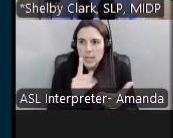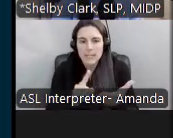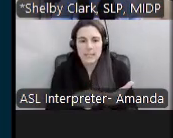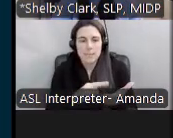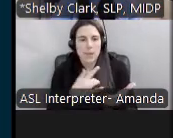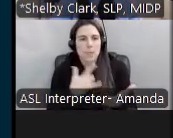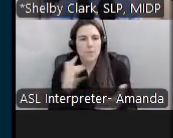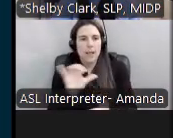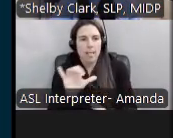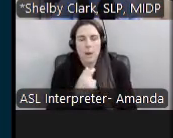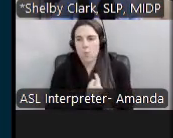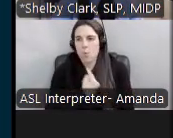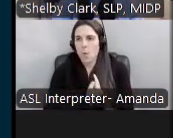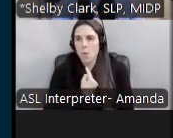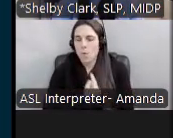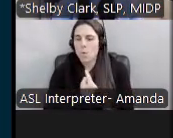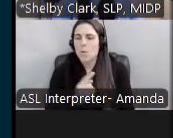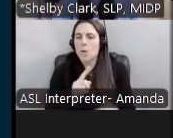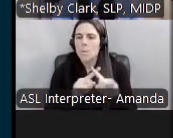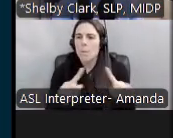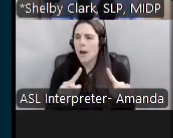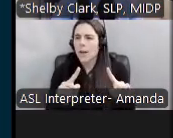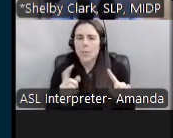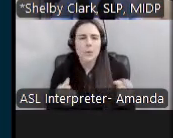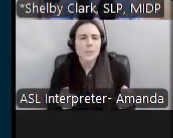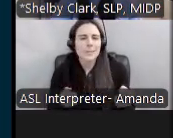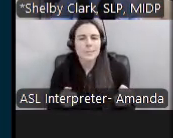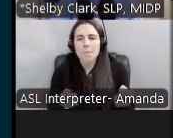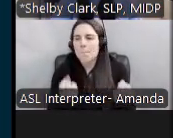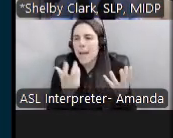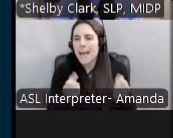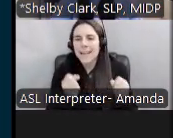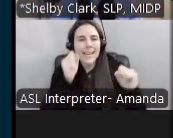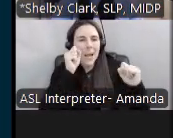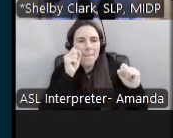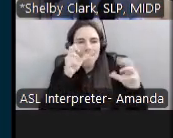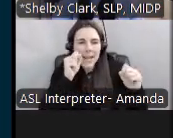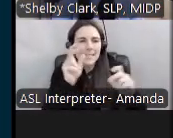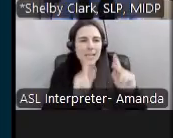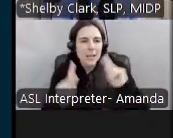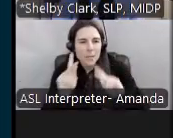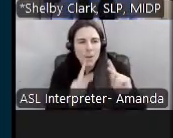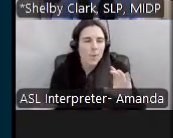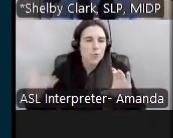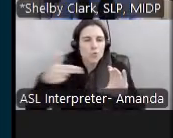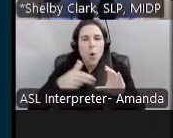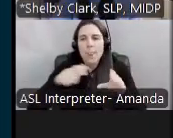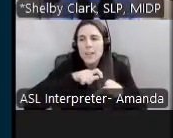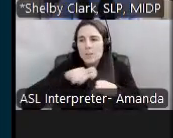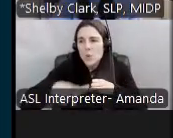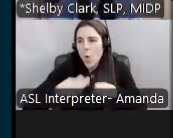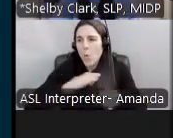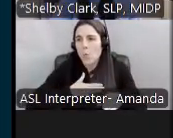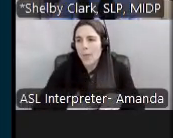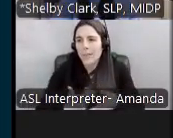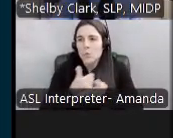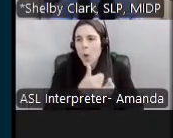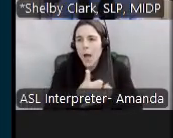it on our own, but there's all this amazing people on the call that are willing to help and share ideas. So if you have a